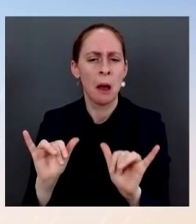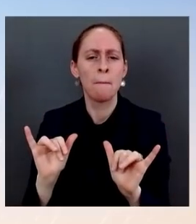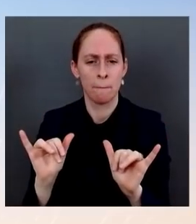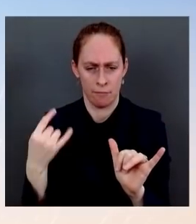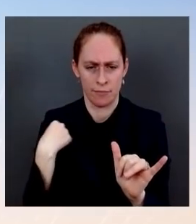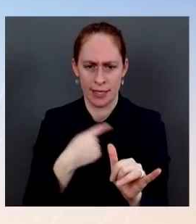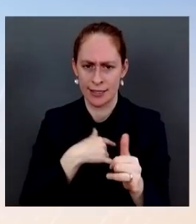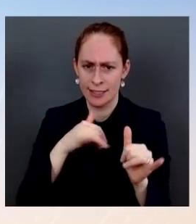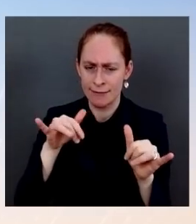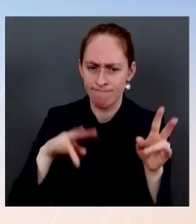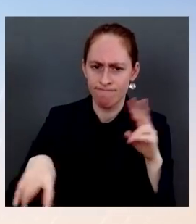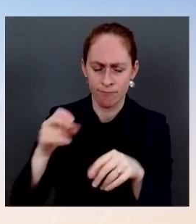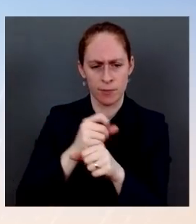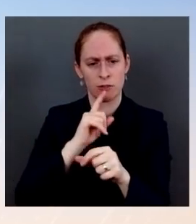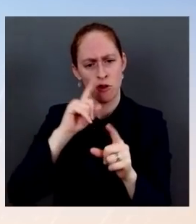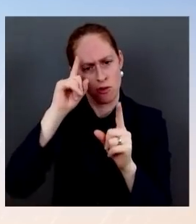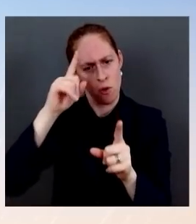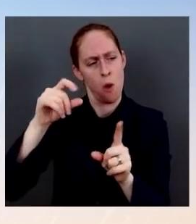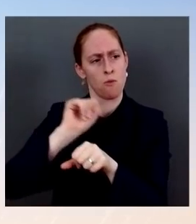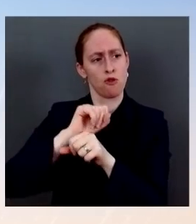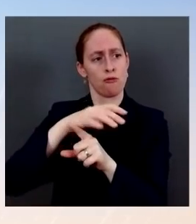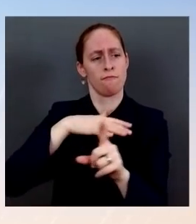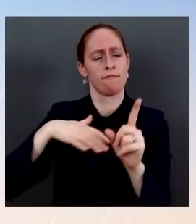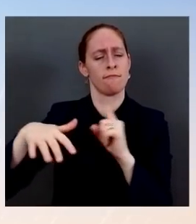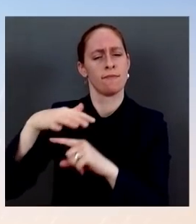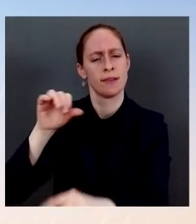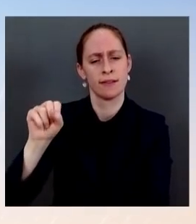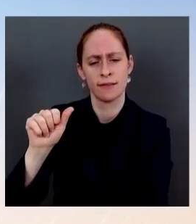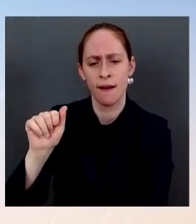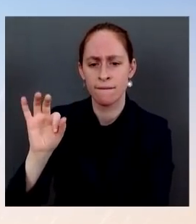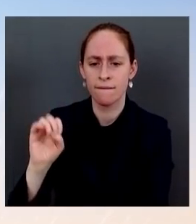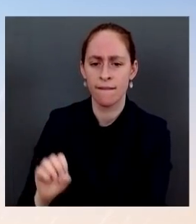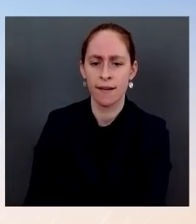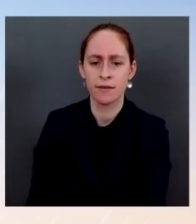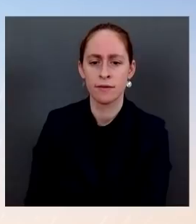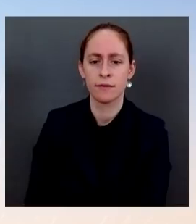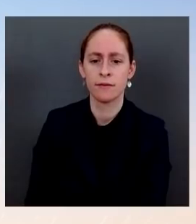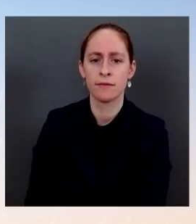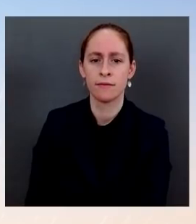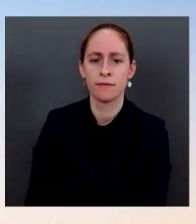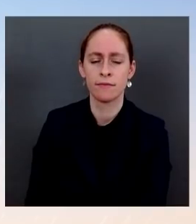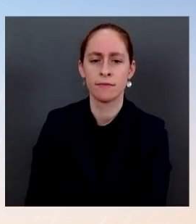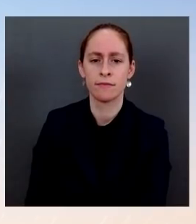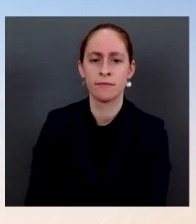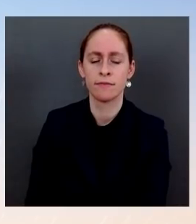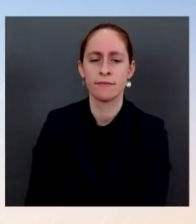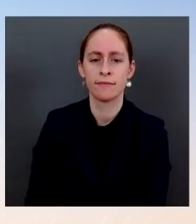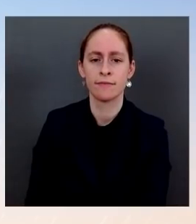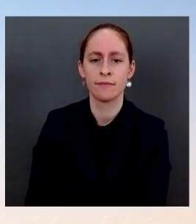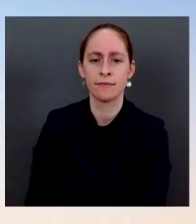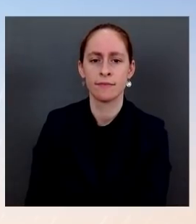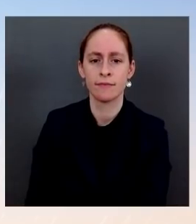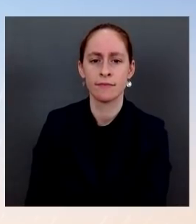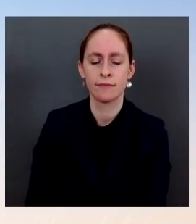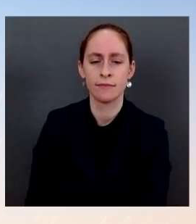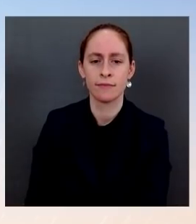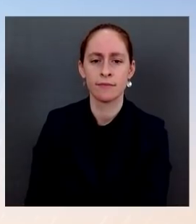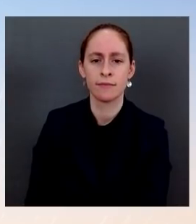was like a safety precaution, would you say, or was it a logistical reason Ms. Psaki: We actually do meetings with CEOs or others frequently on Zoom --